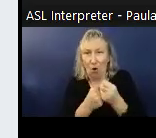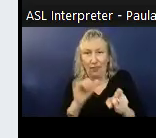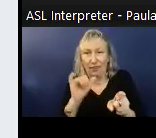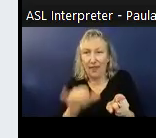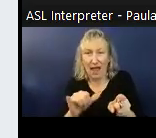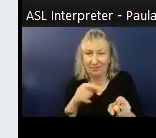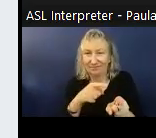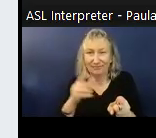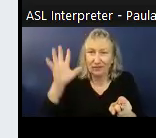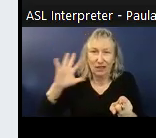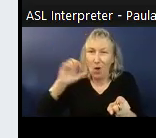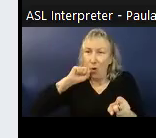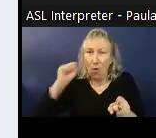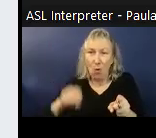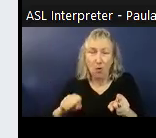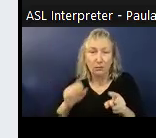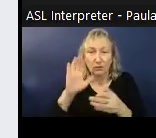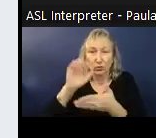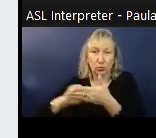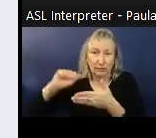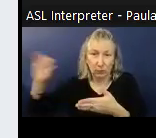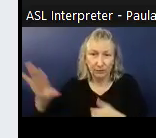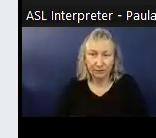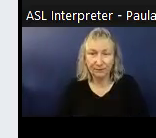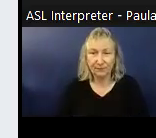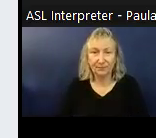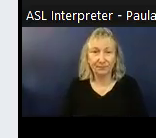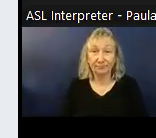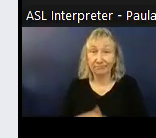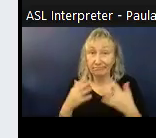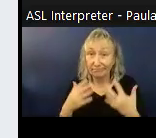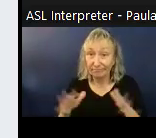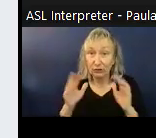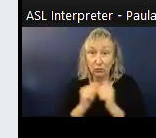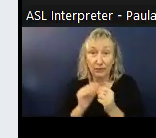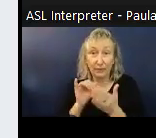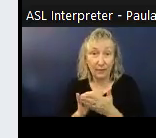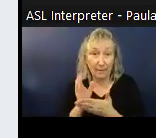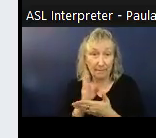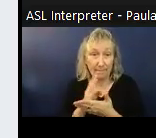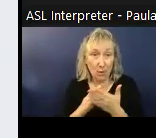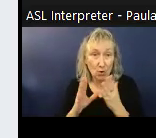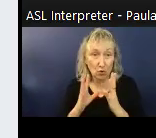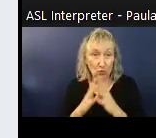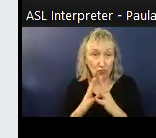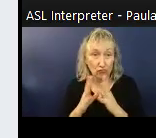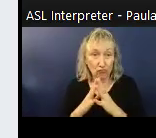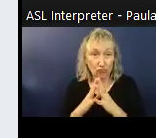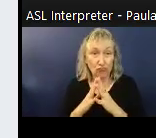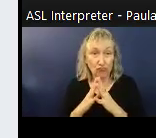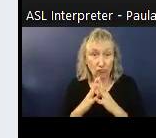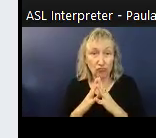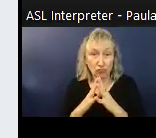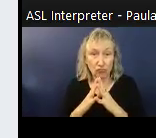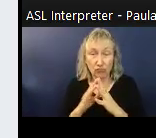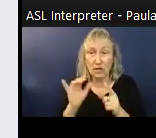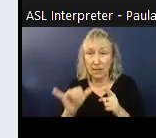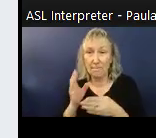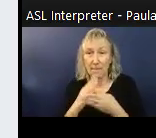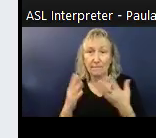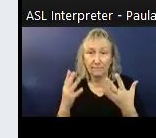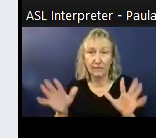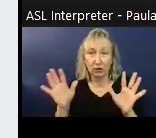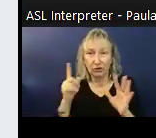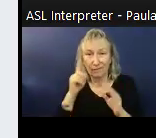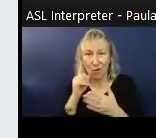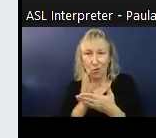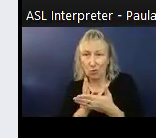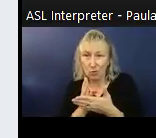OK, that wraps up the review of the changes